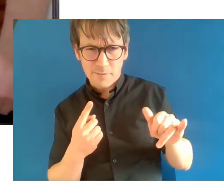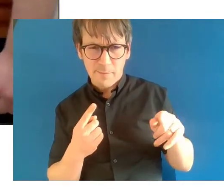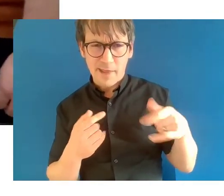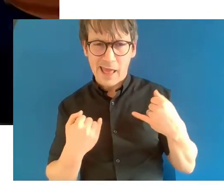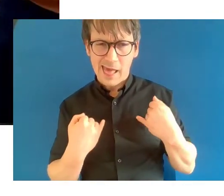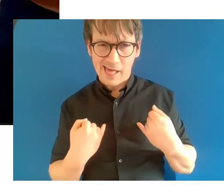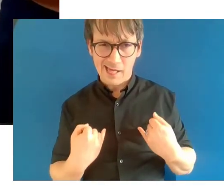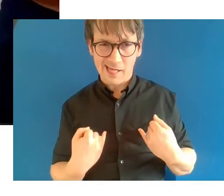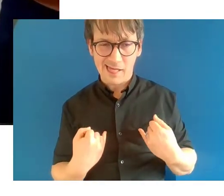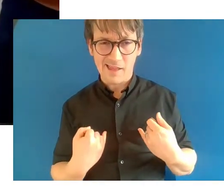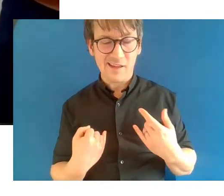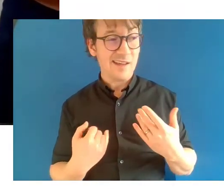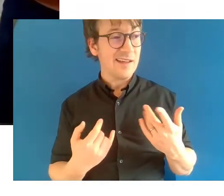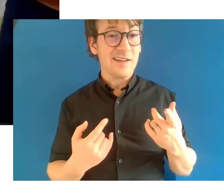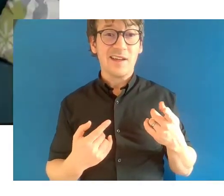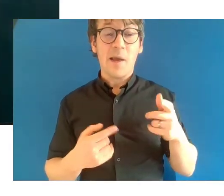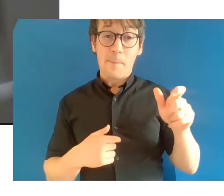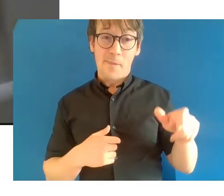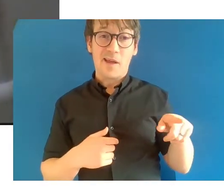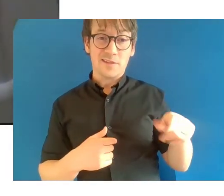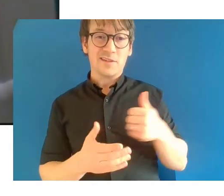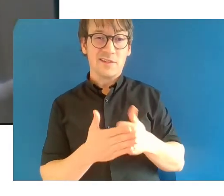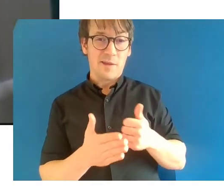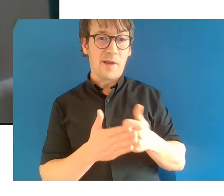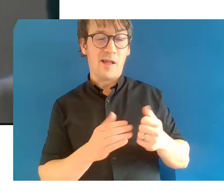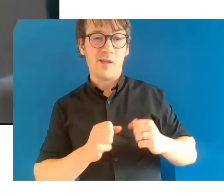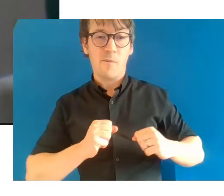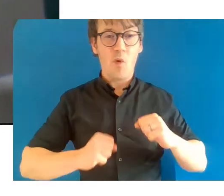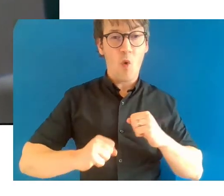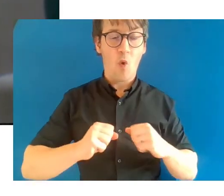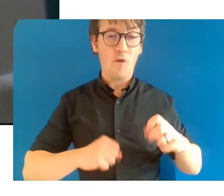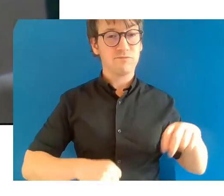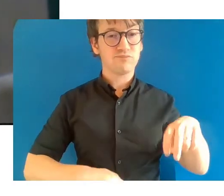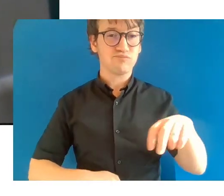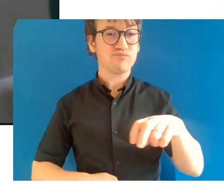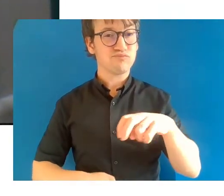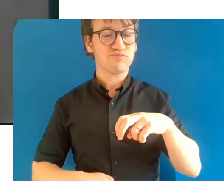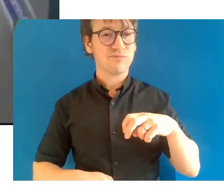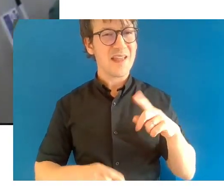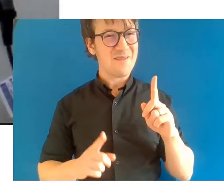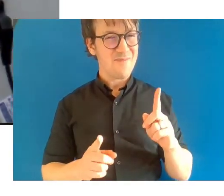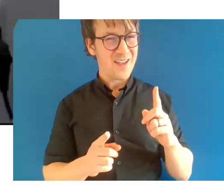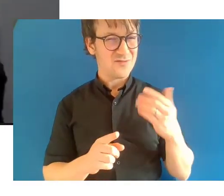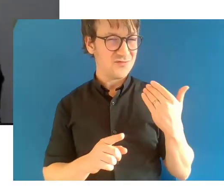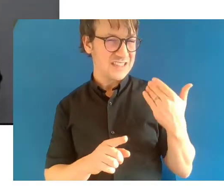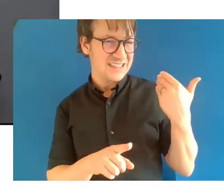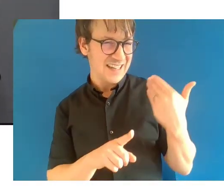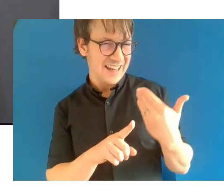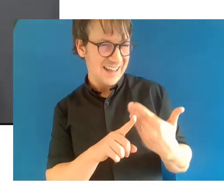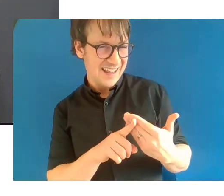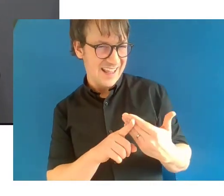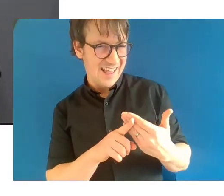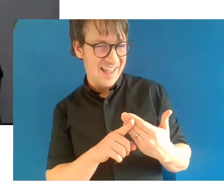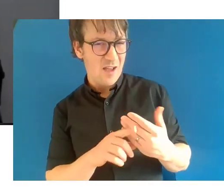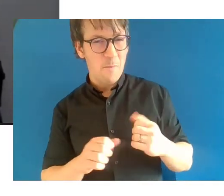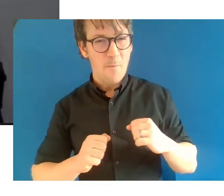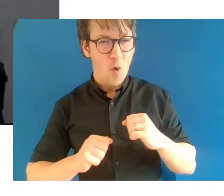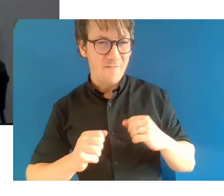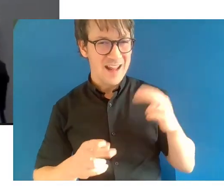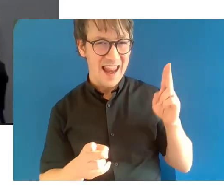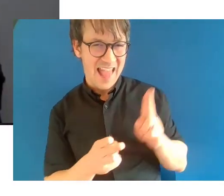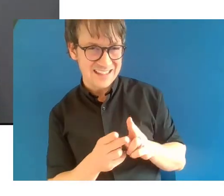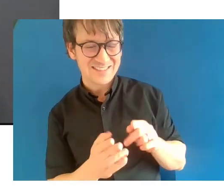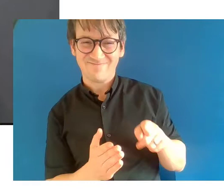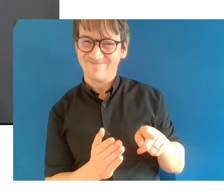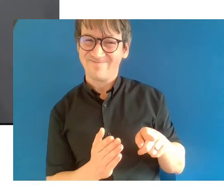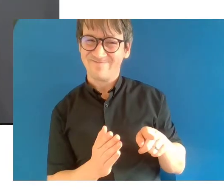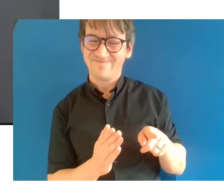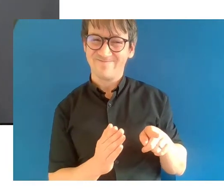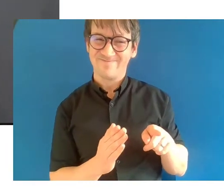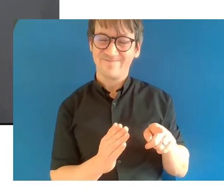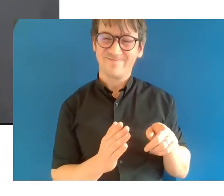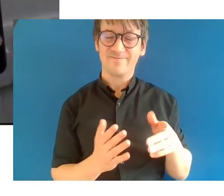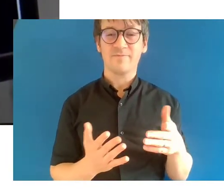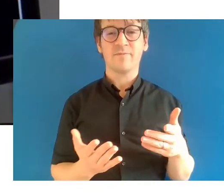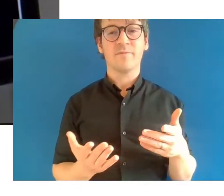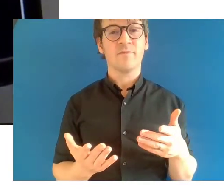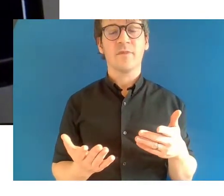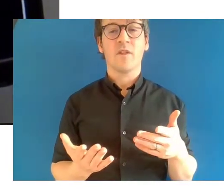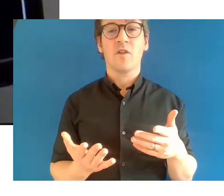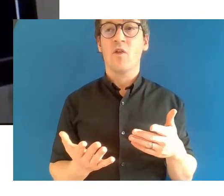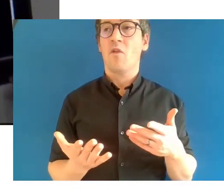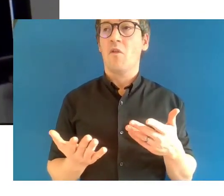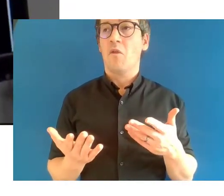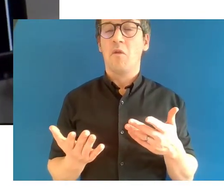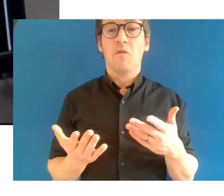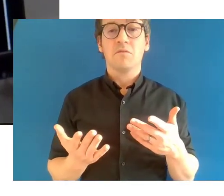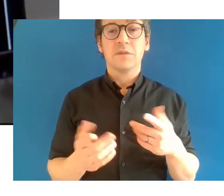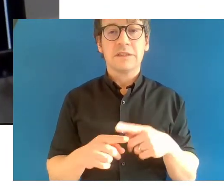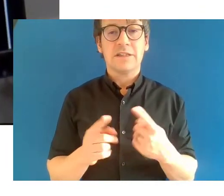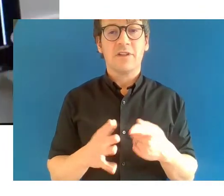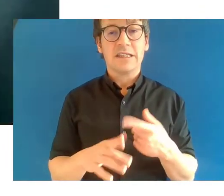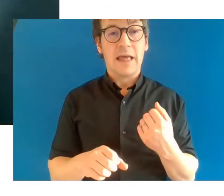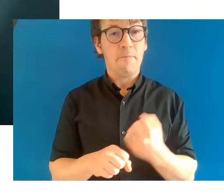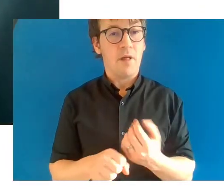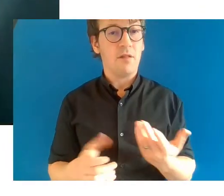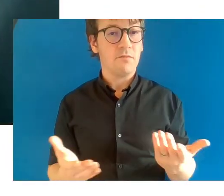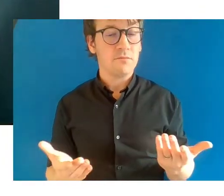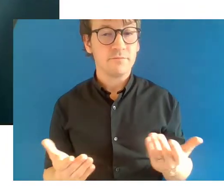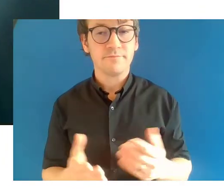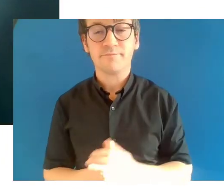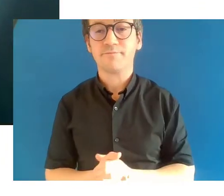If, for example, it was detected that they weren't moving as much as they normally did.